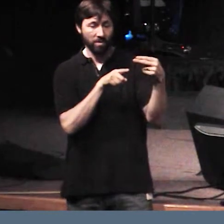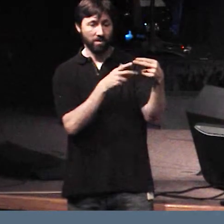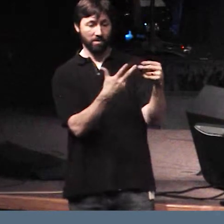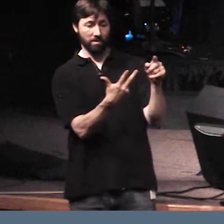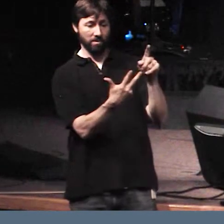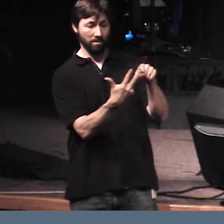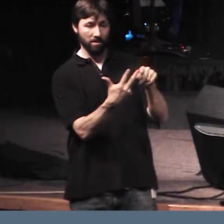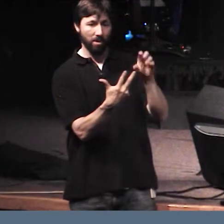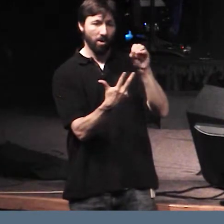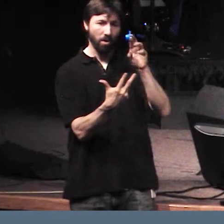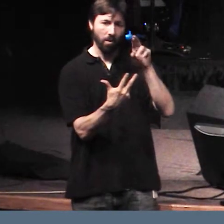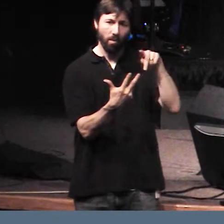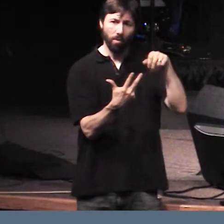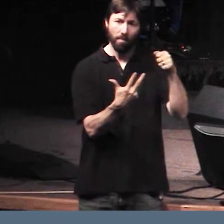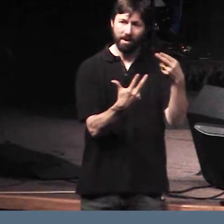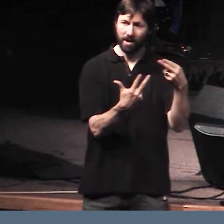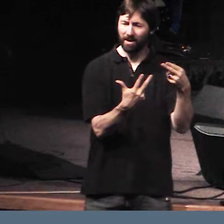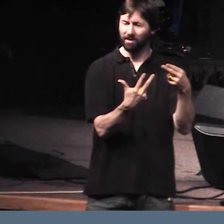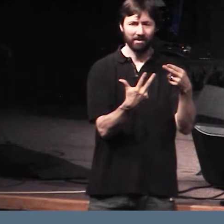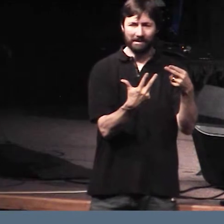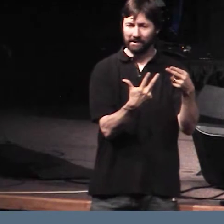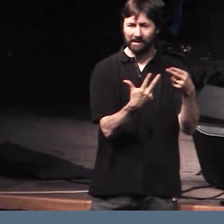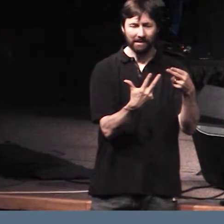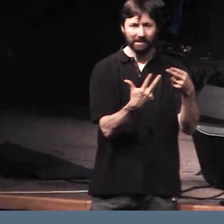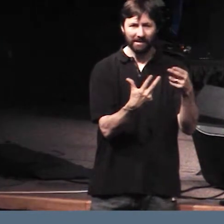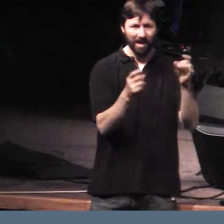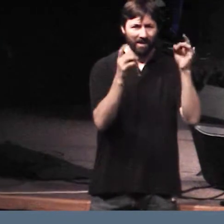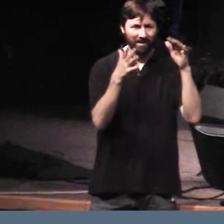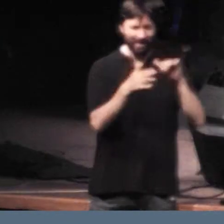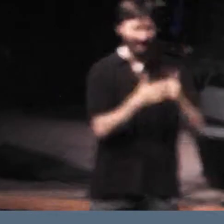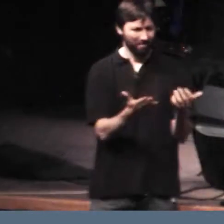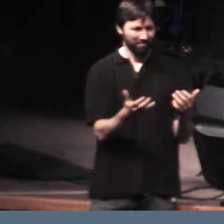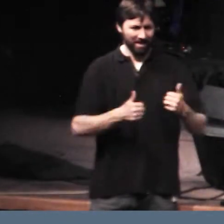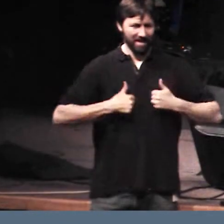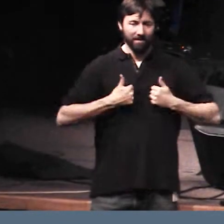and Orpah and they're in desperate straits You see if they'd been in Israel here was God's plan